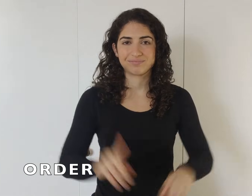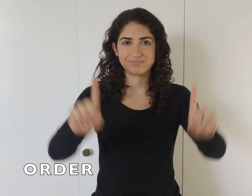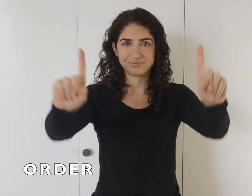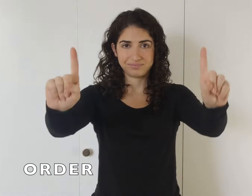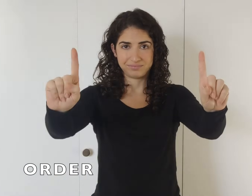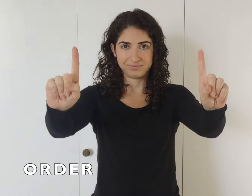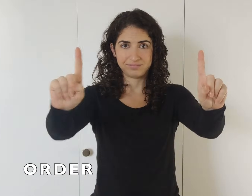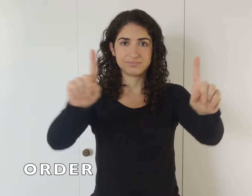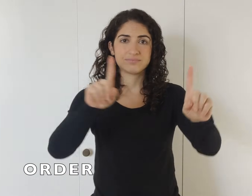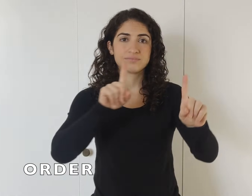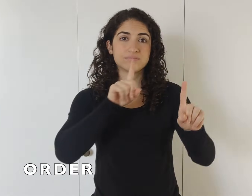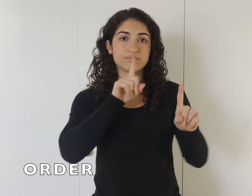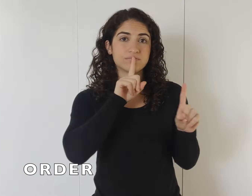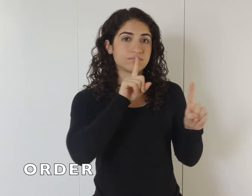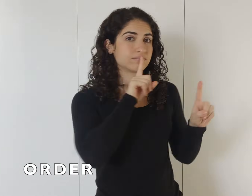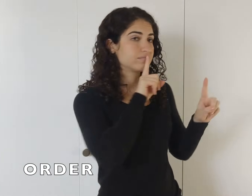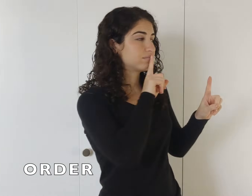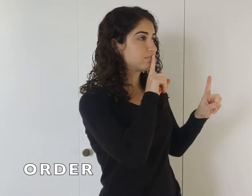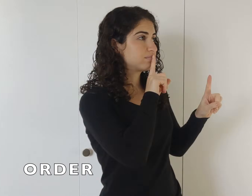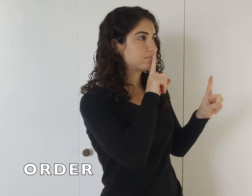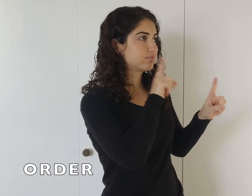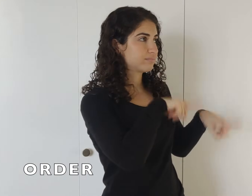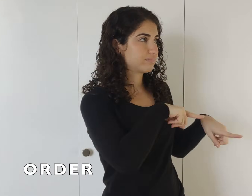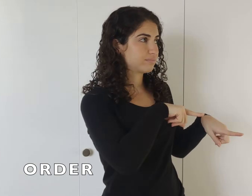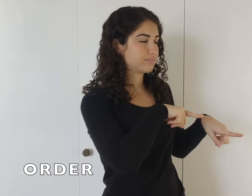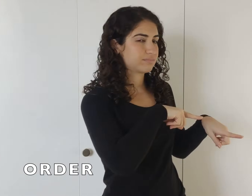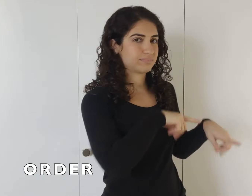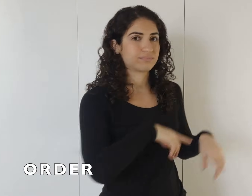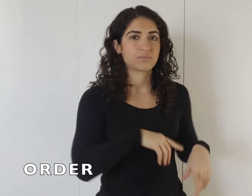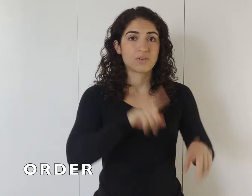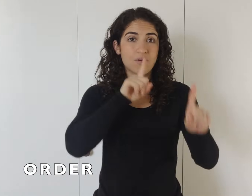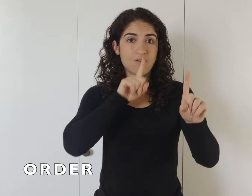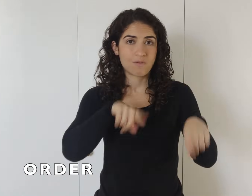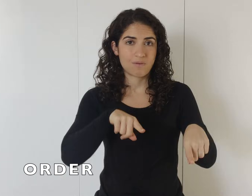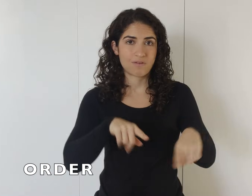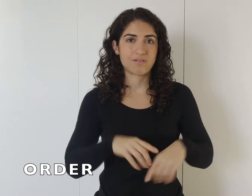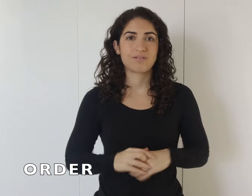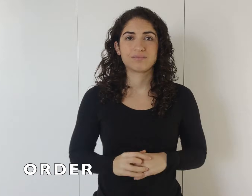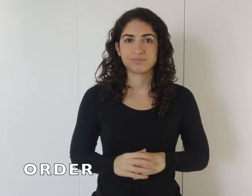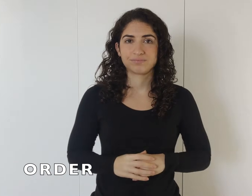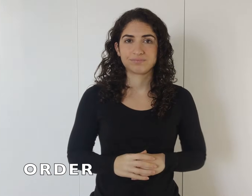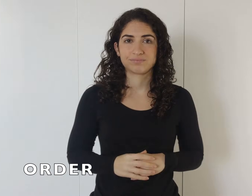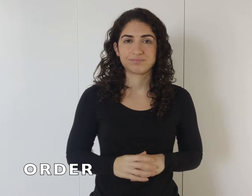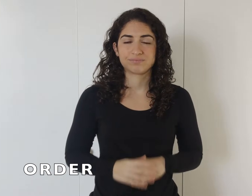The index fingers, one from the mouth: ORDER.